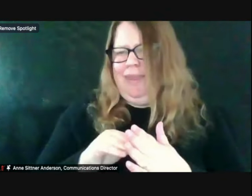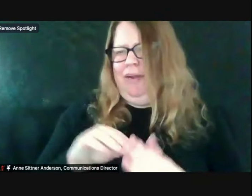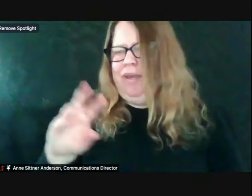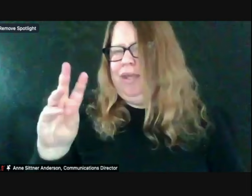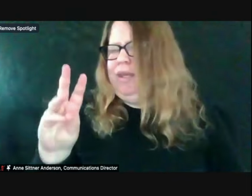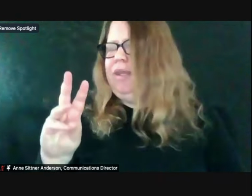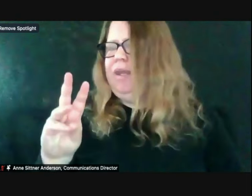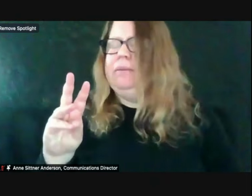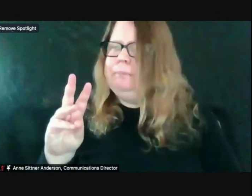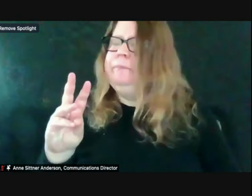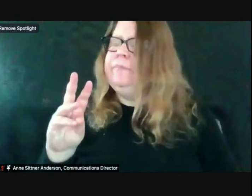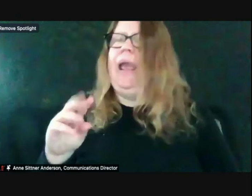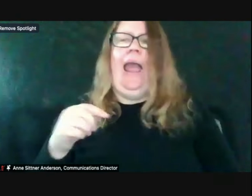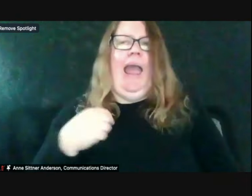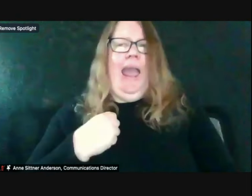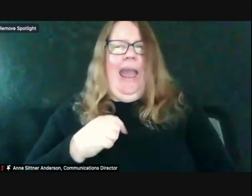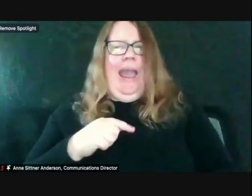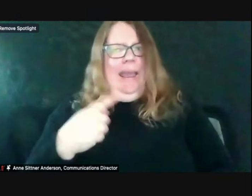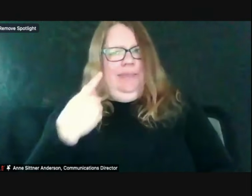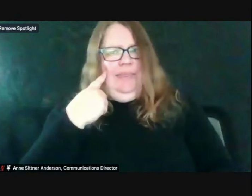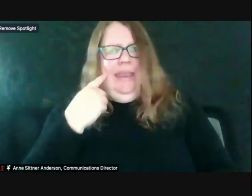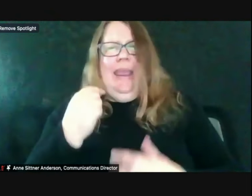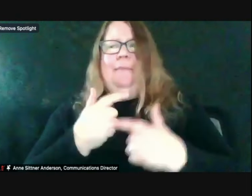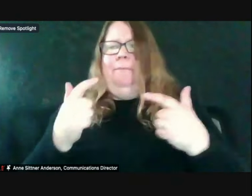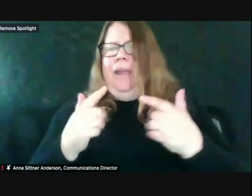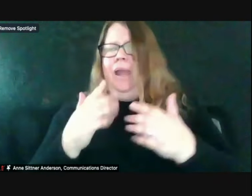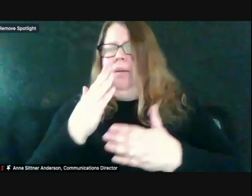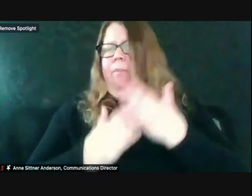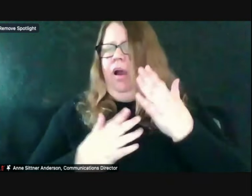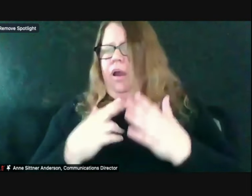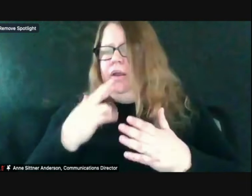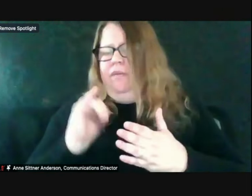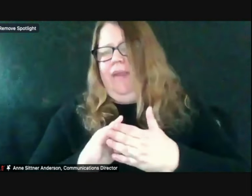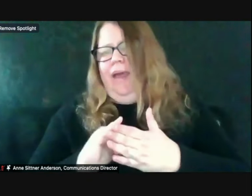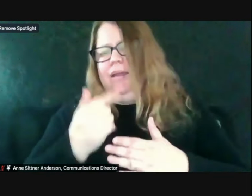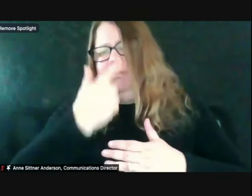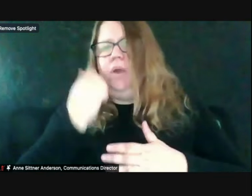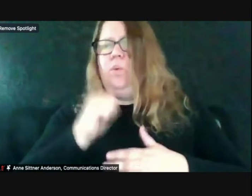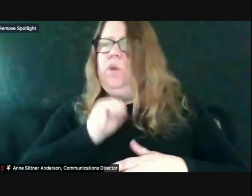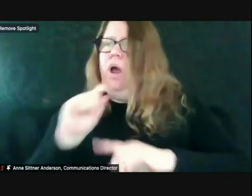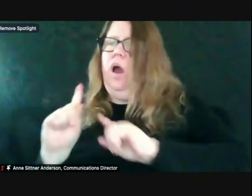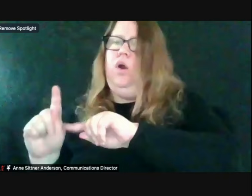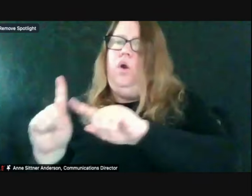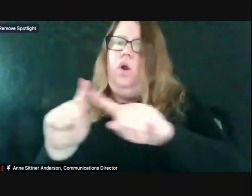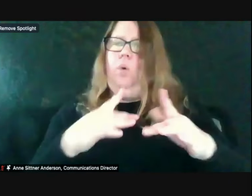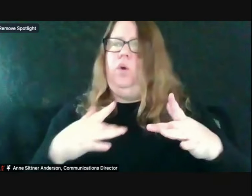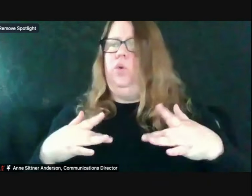subscribers but we are at 7,006. I think a big part of that is that we are not going